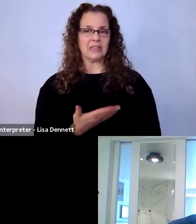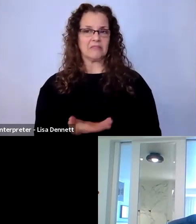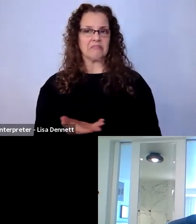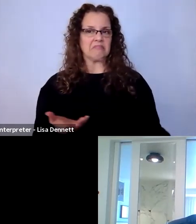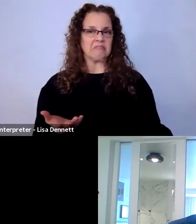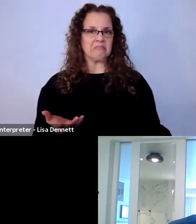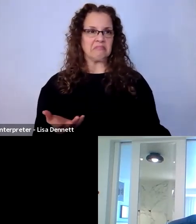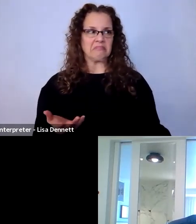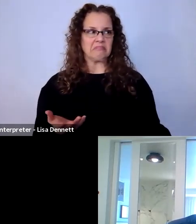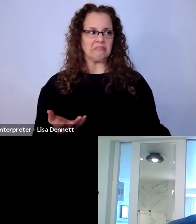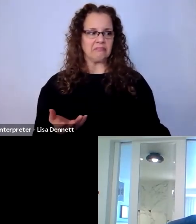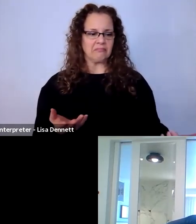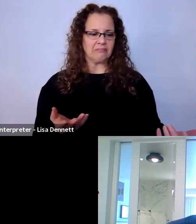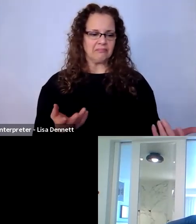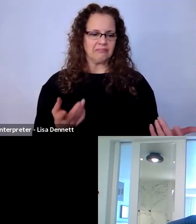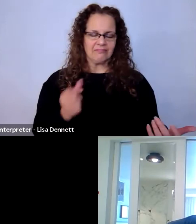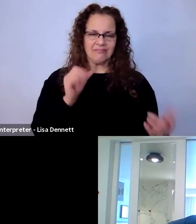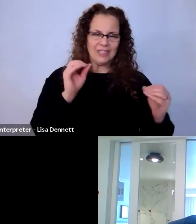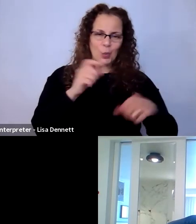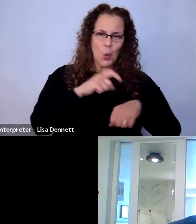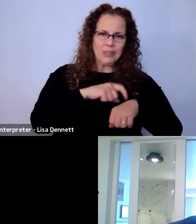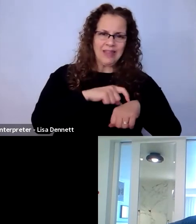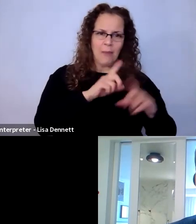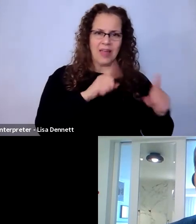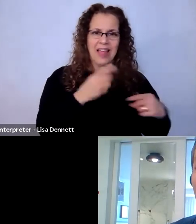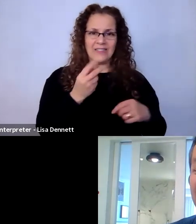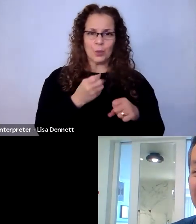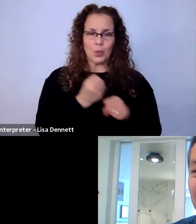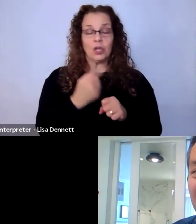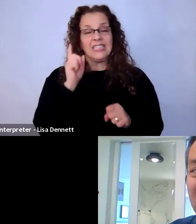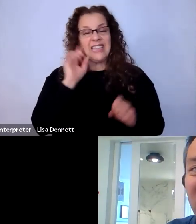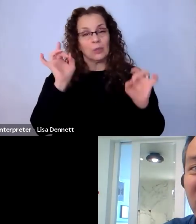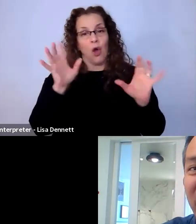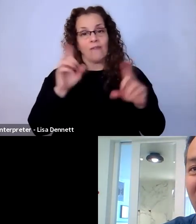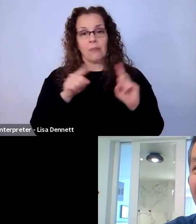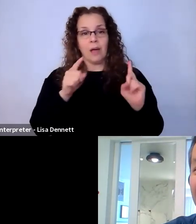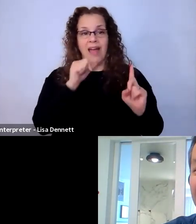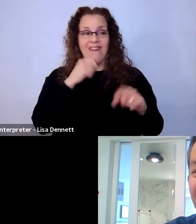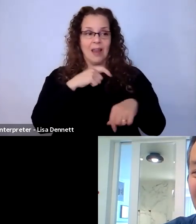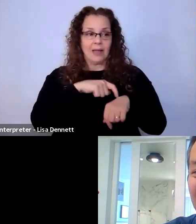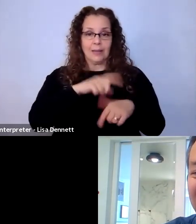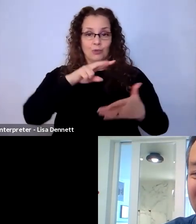last couple of years and I know this sounds awful but I haven't had time to read any books on accessibility.